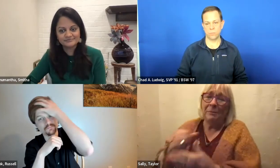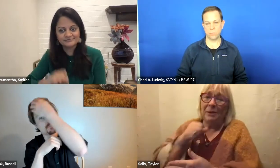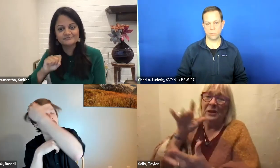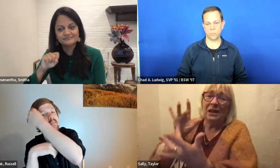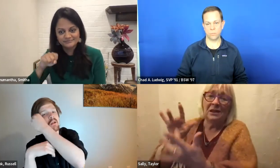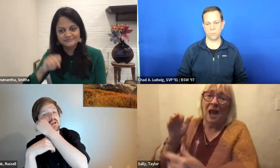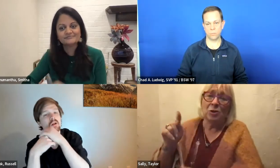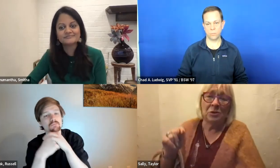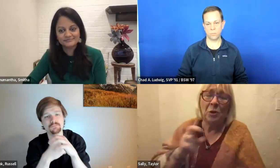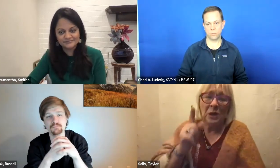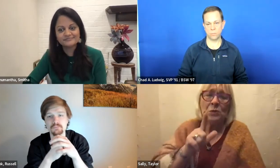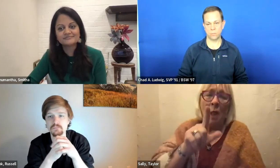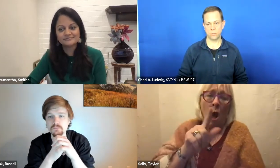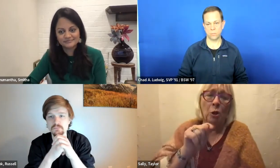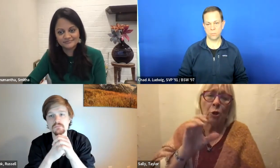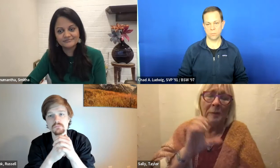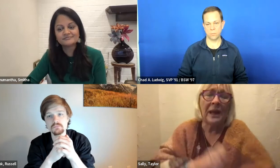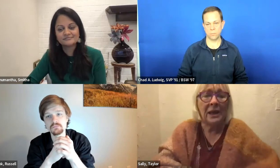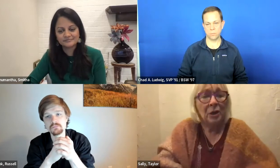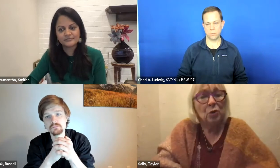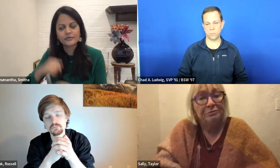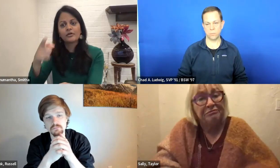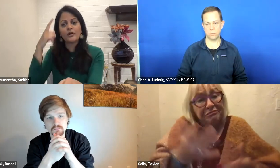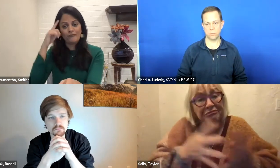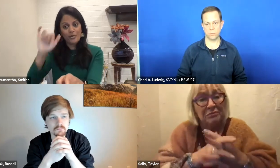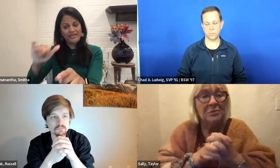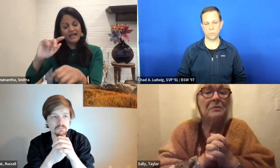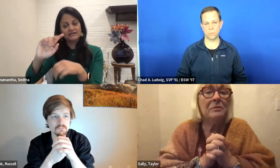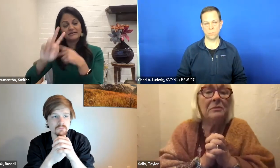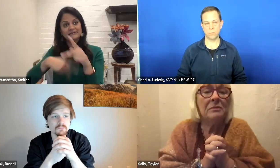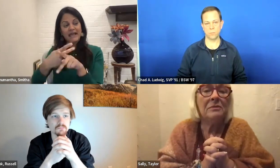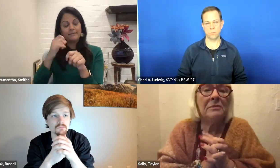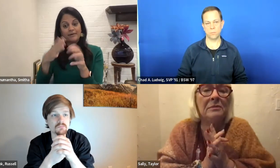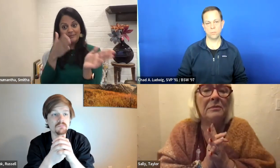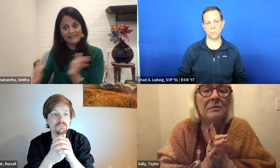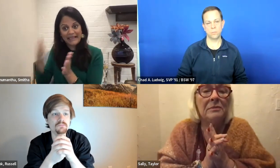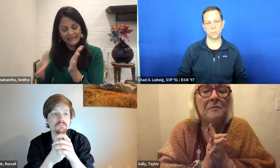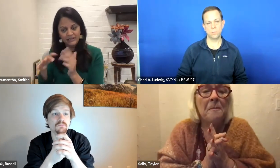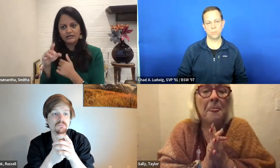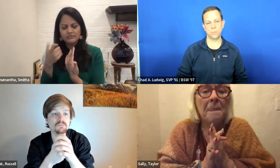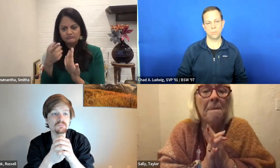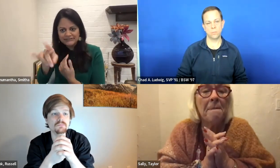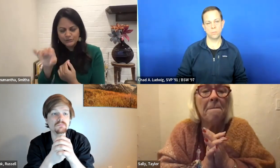and we had backup with our retirement plan, but not everyone does, so using long-term care was beneficial.